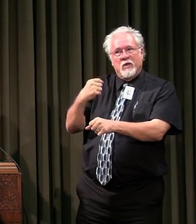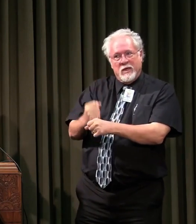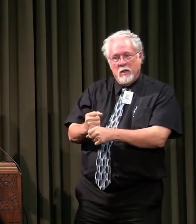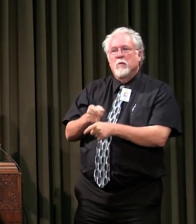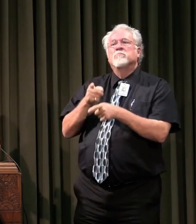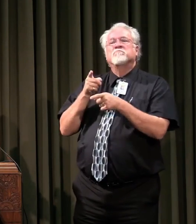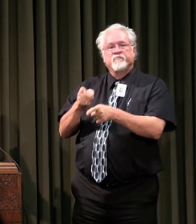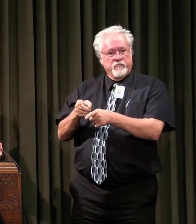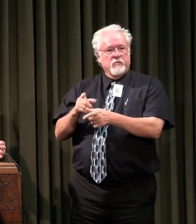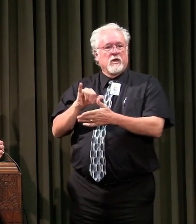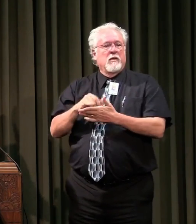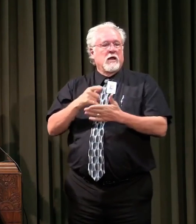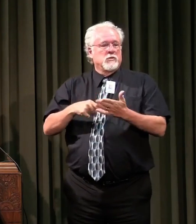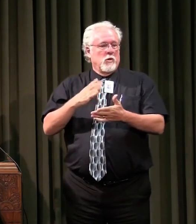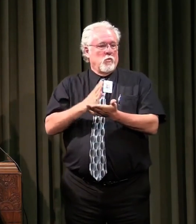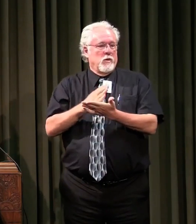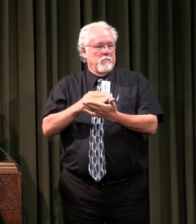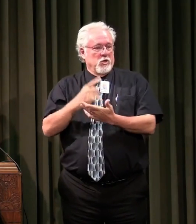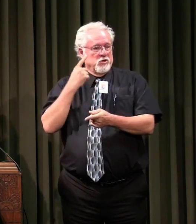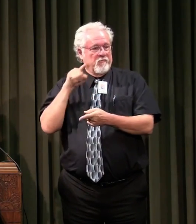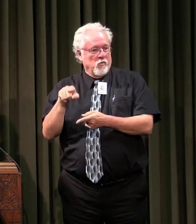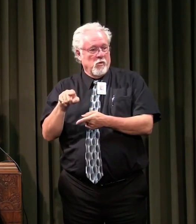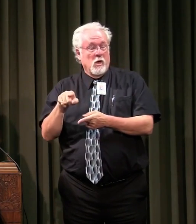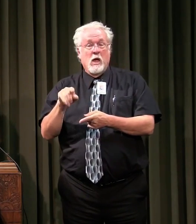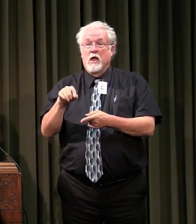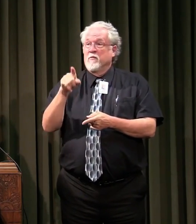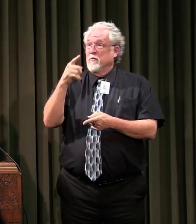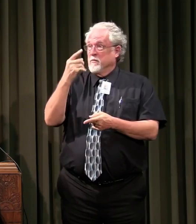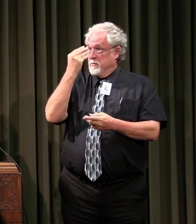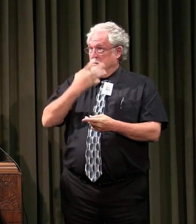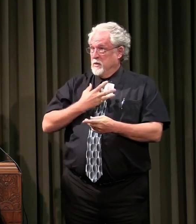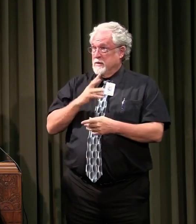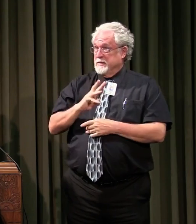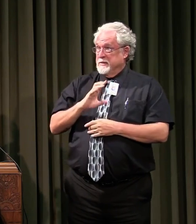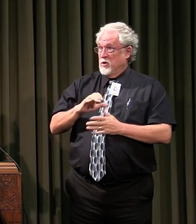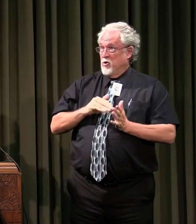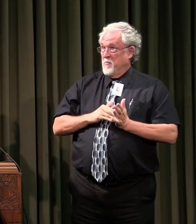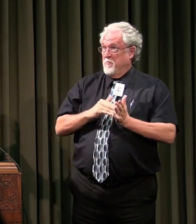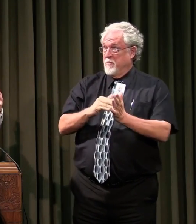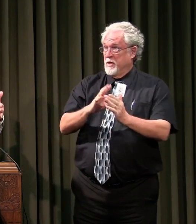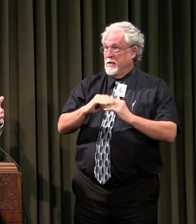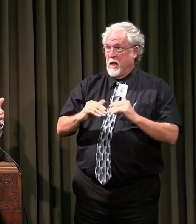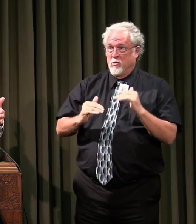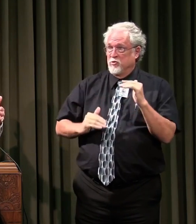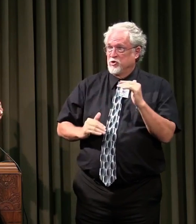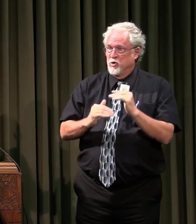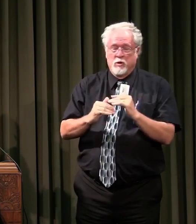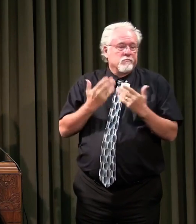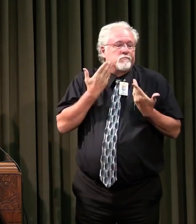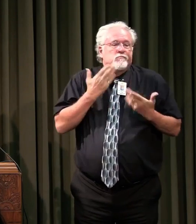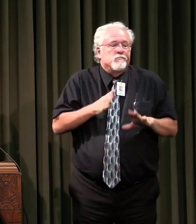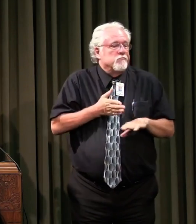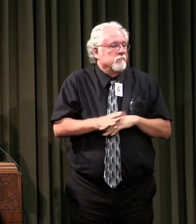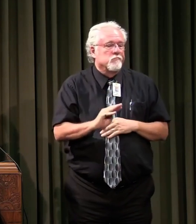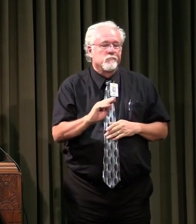what we budget too if it's telling us there were six hundred million dollars short and I don't know what the numbers can be up to meet one of the most